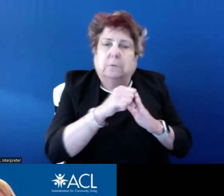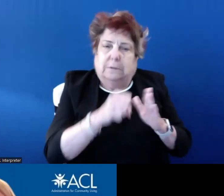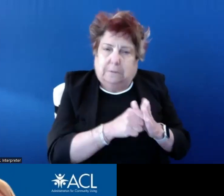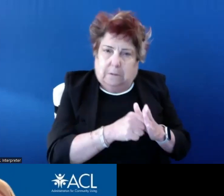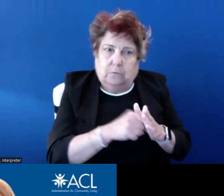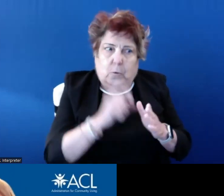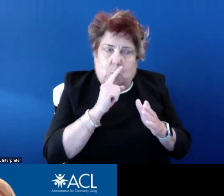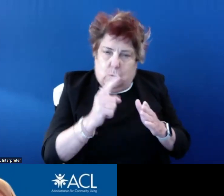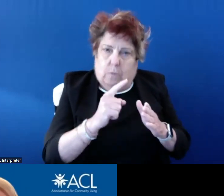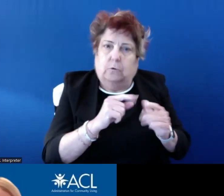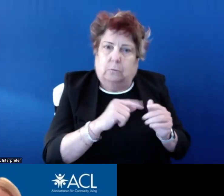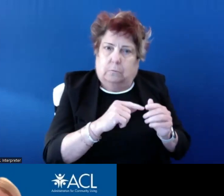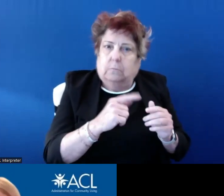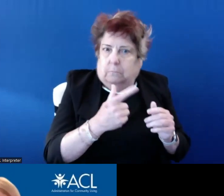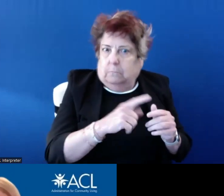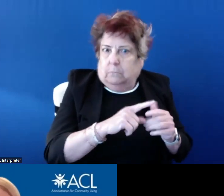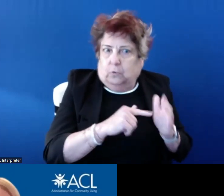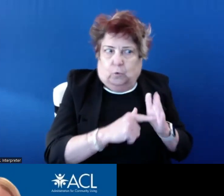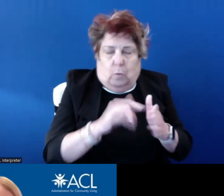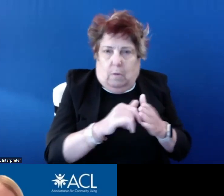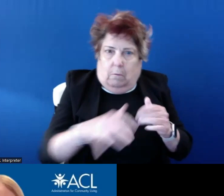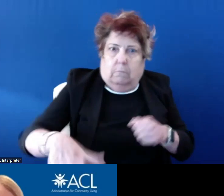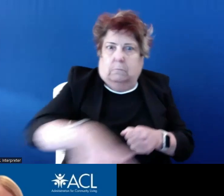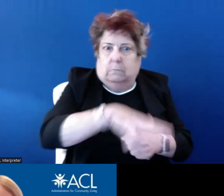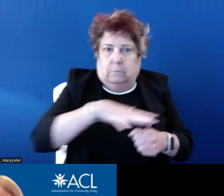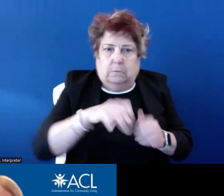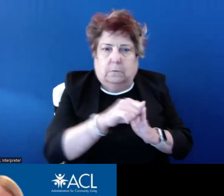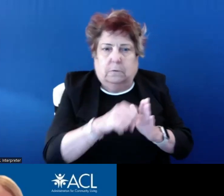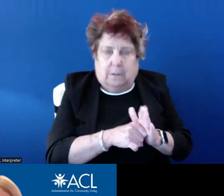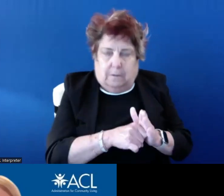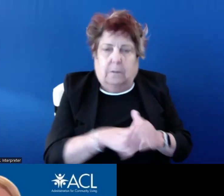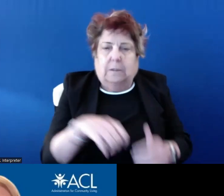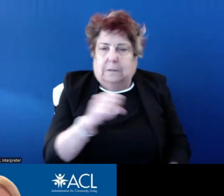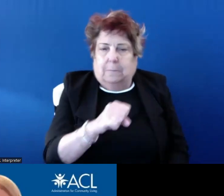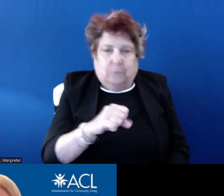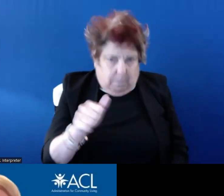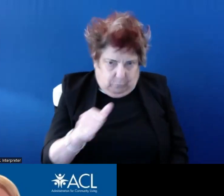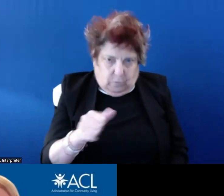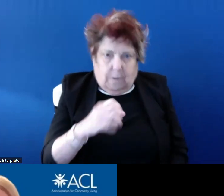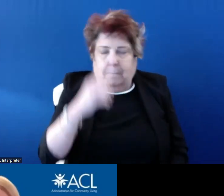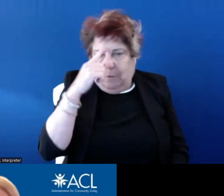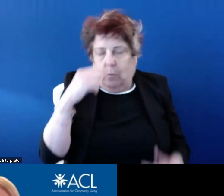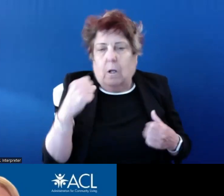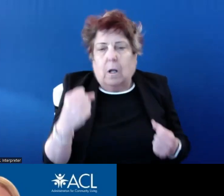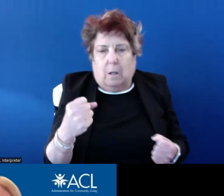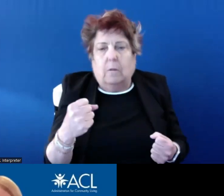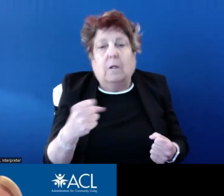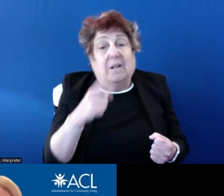substance abuse and mental health administrative agencies are also very important in this work.